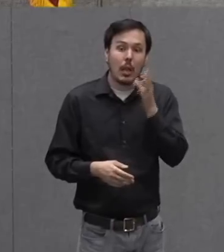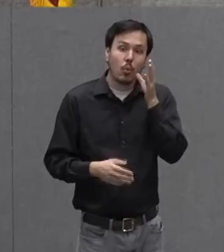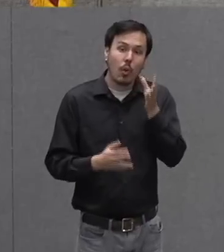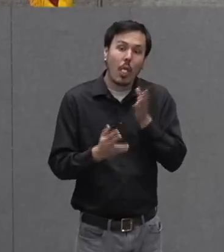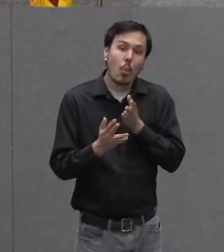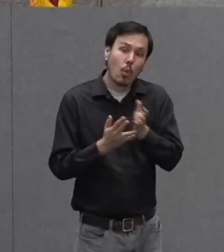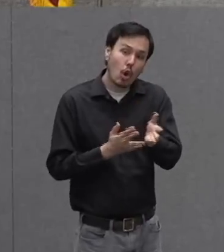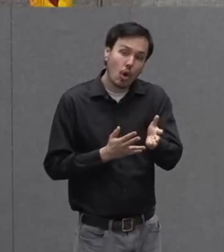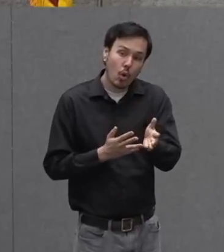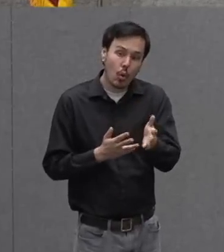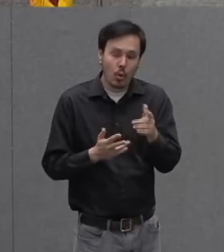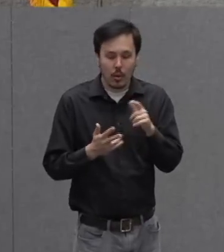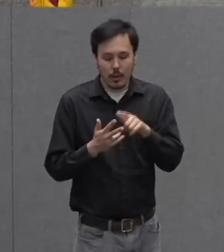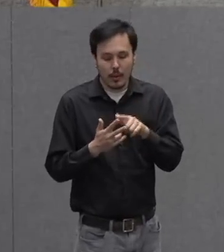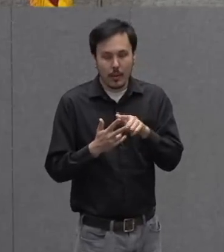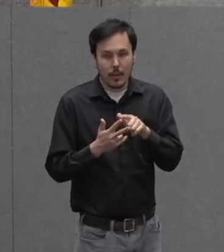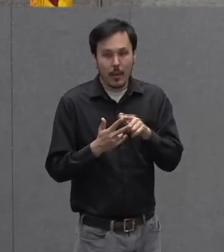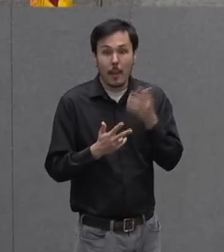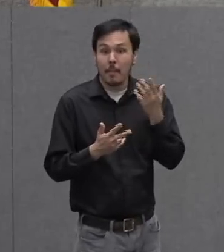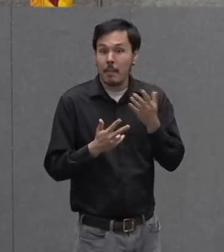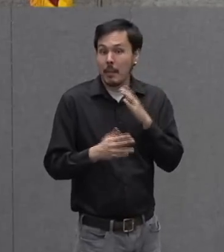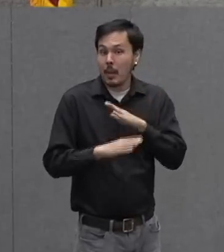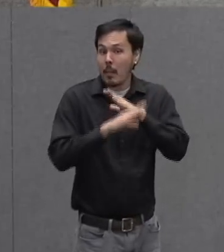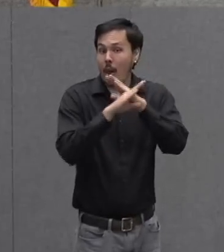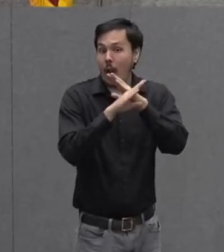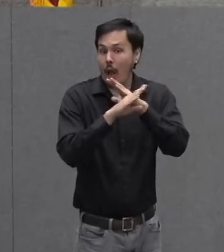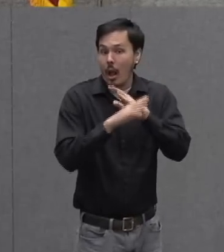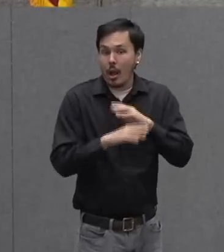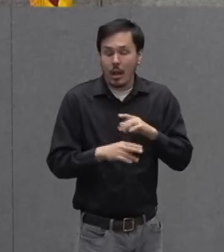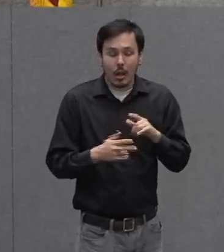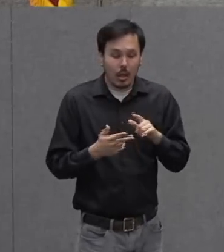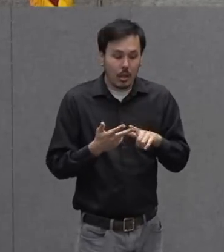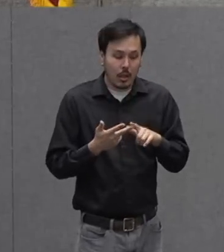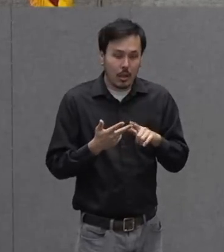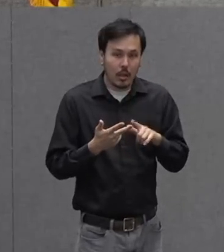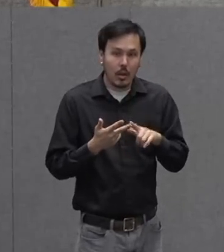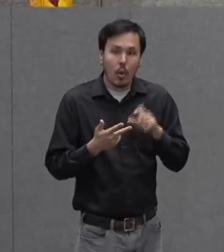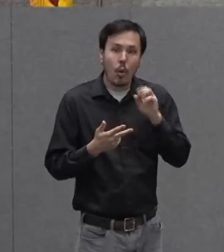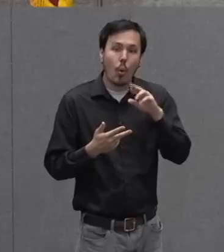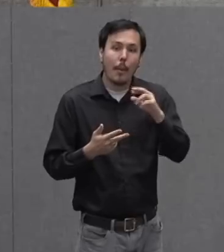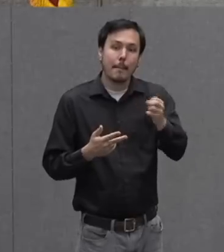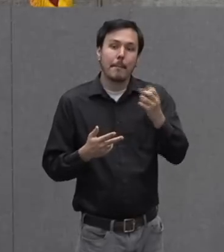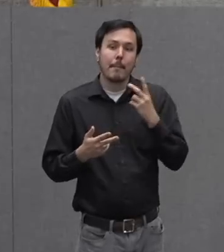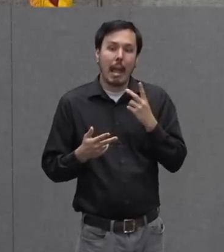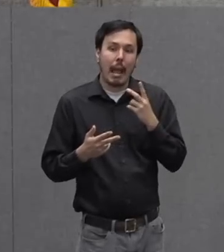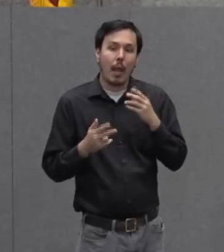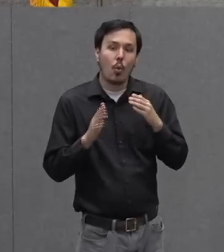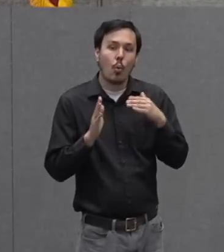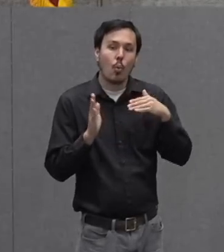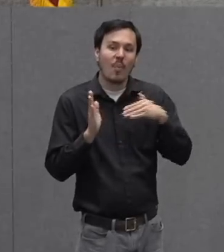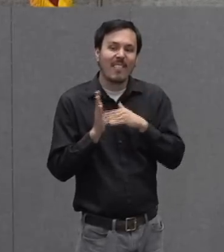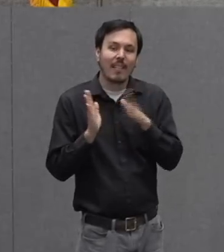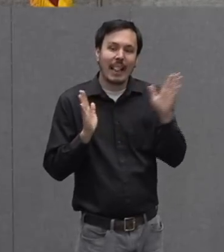The light could not go through, it could be blocked. Or the light could bounce back or reflect.